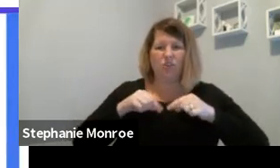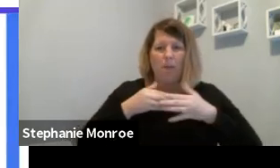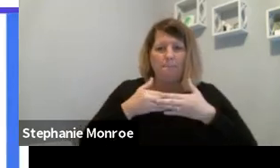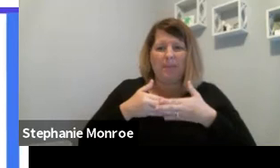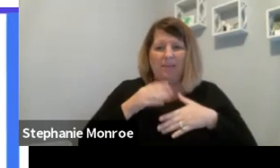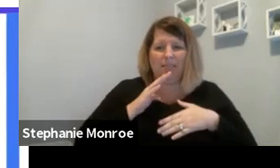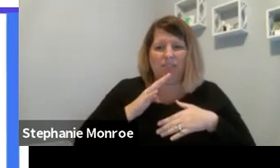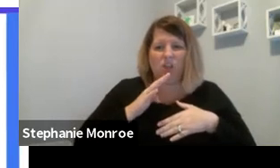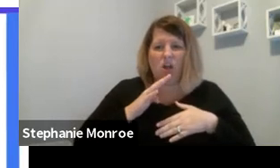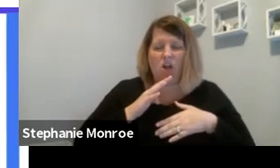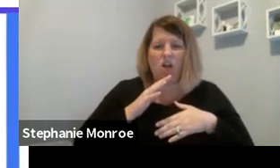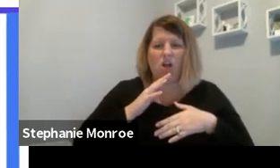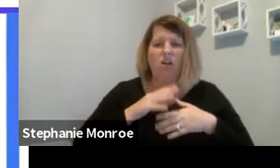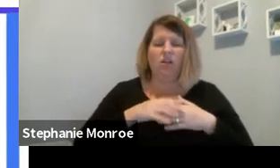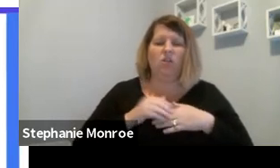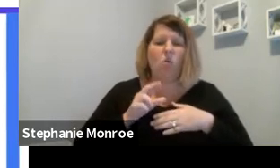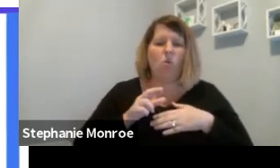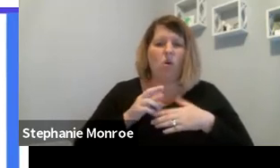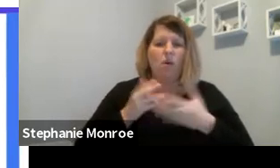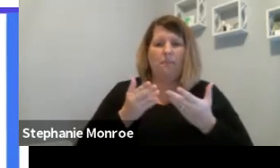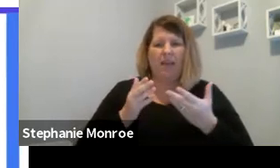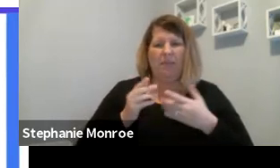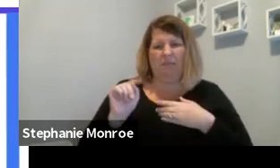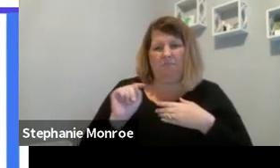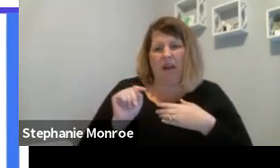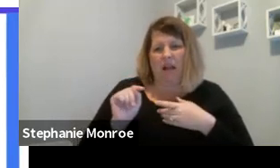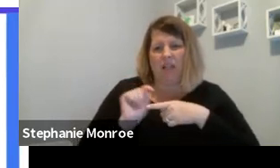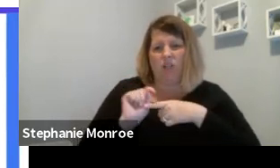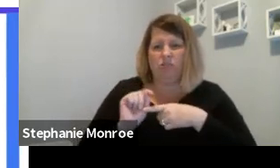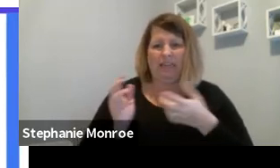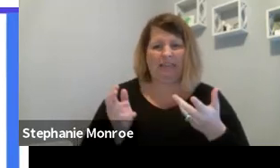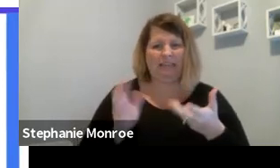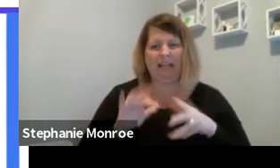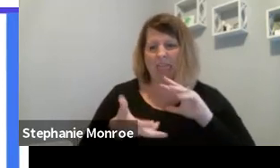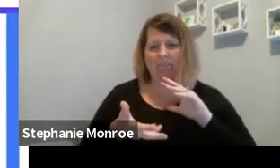or maybe their toilet training also goes back.